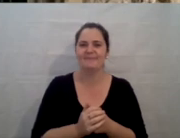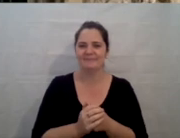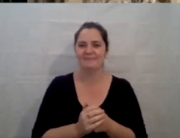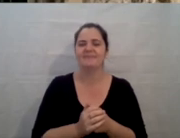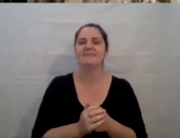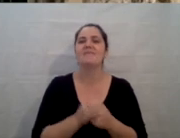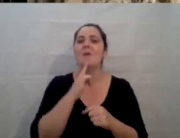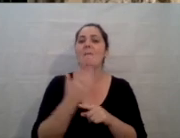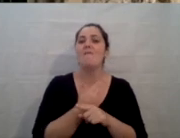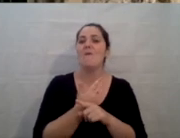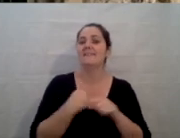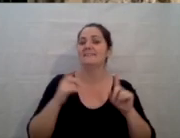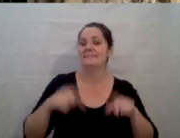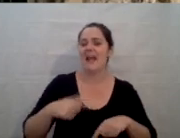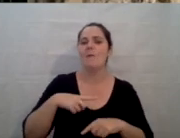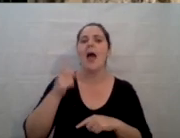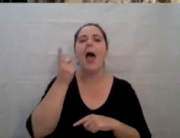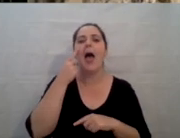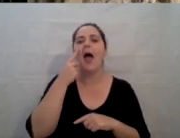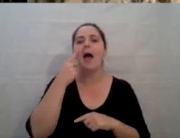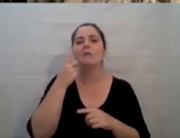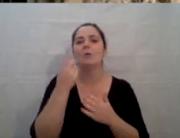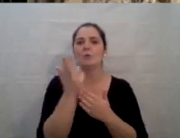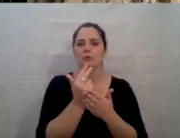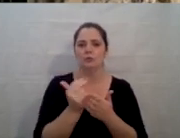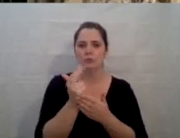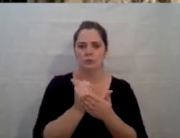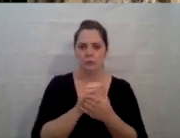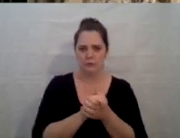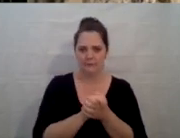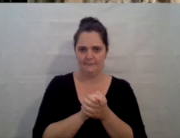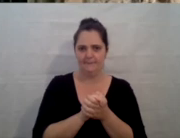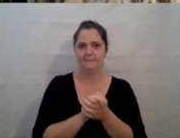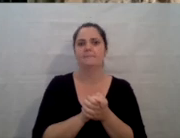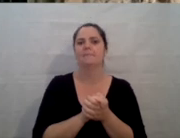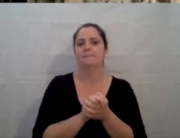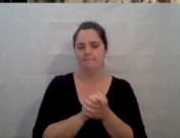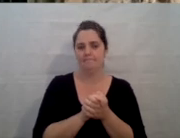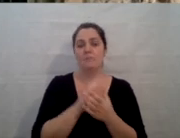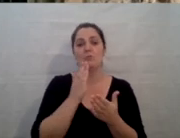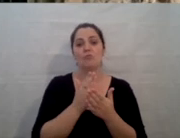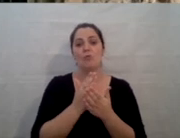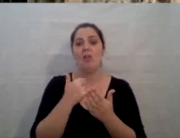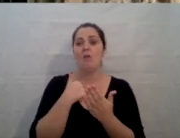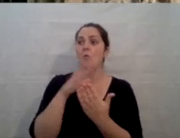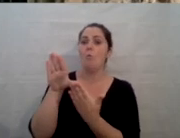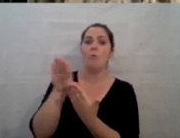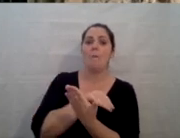drawings to get yourselves warmed up. Now I want to reiterate that we're not going to be drawing from these drawings. These are drawings in the QAGOMA collection,